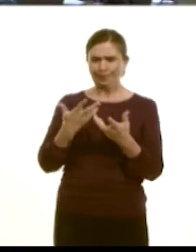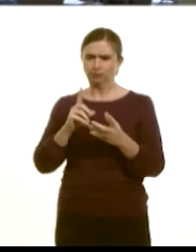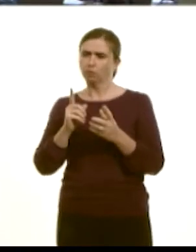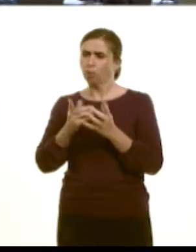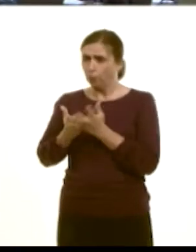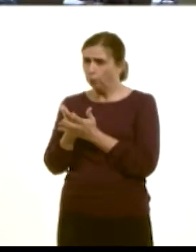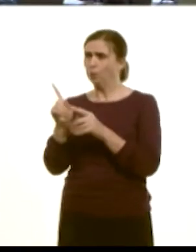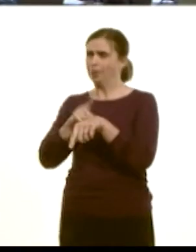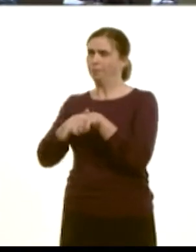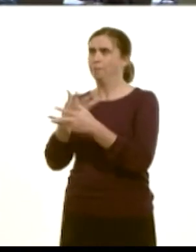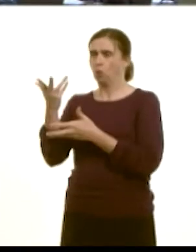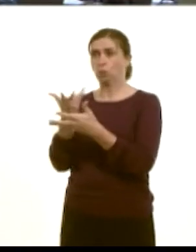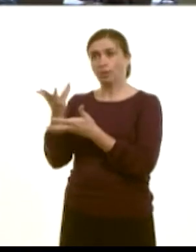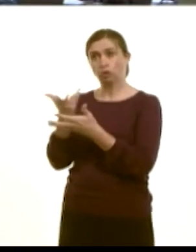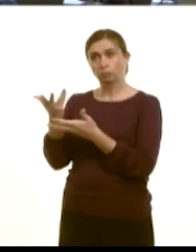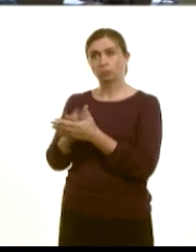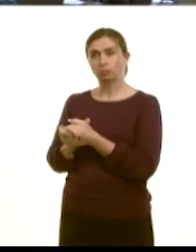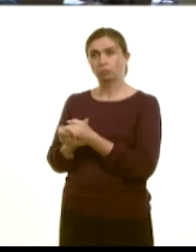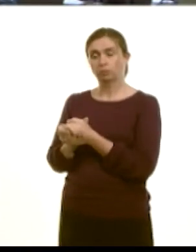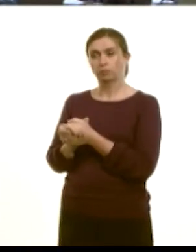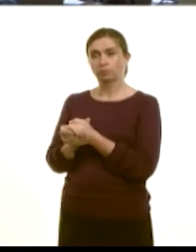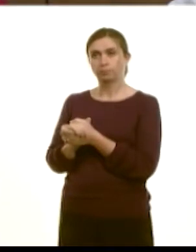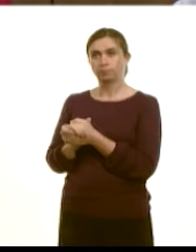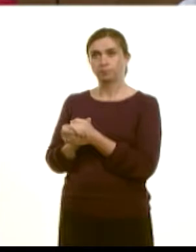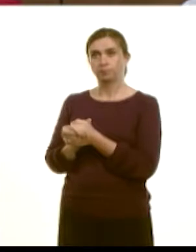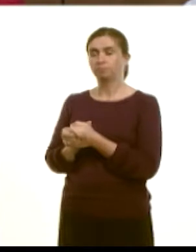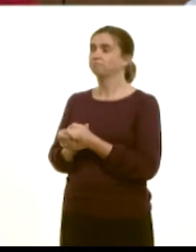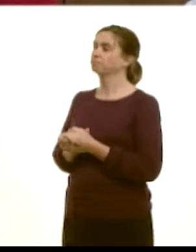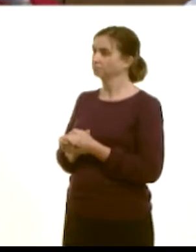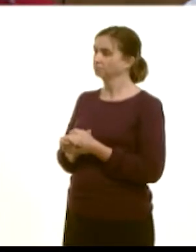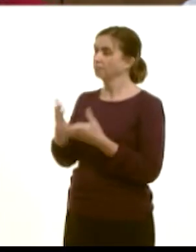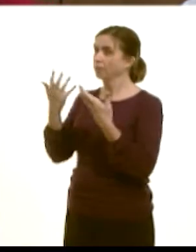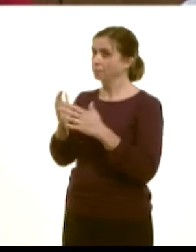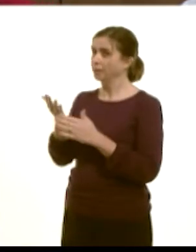Carwyn Jones: This has been done previously, and proposals have been put to the Government